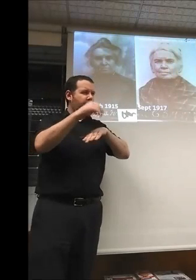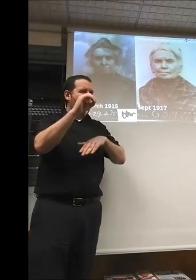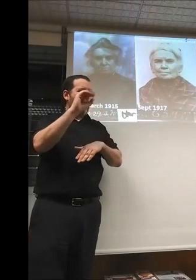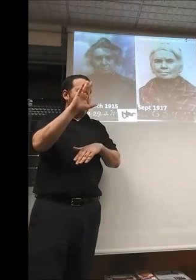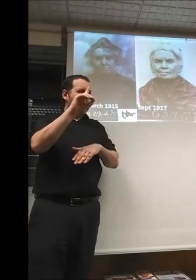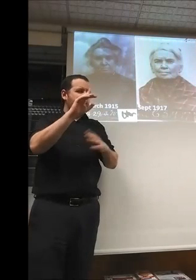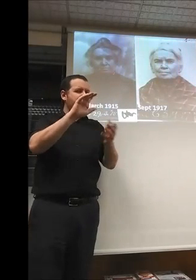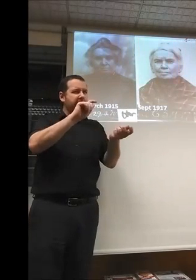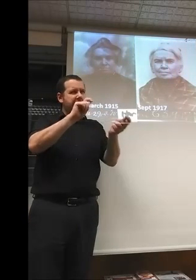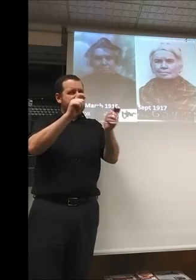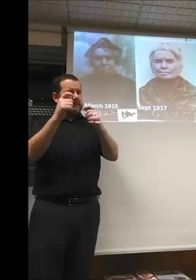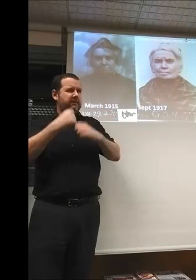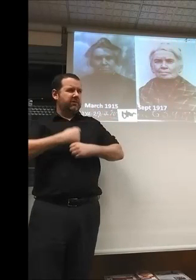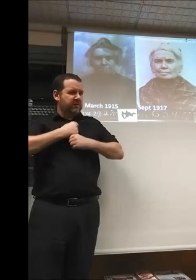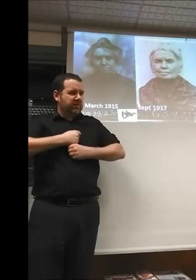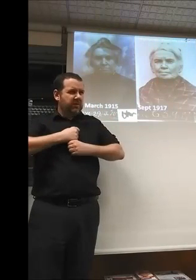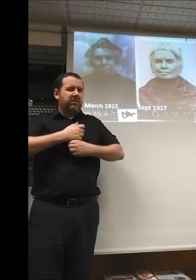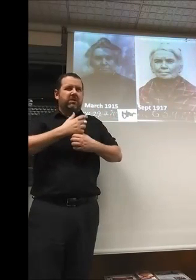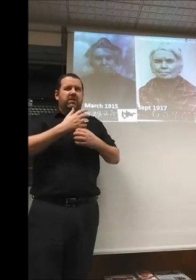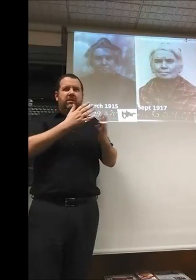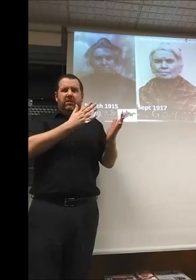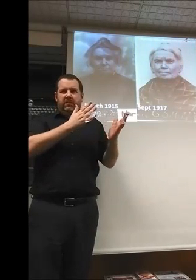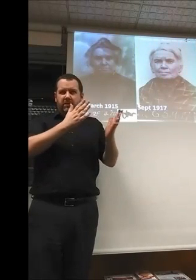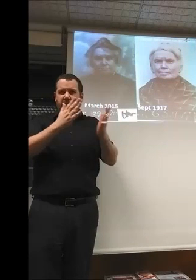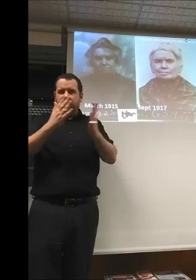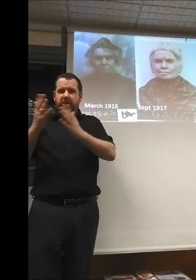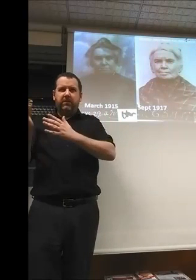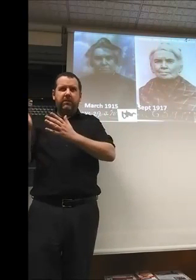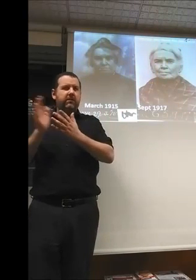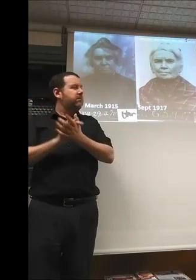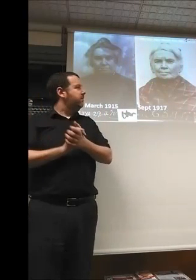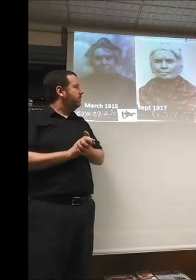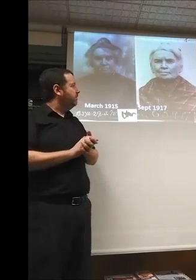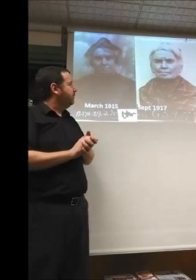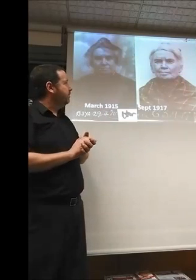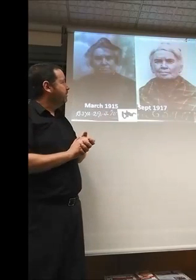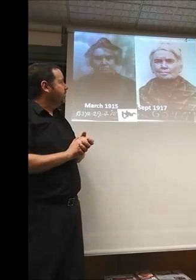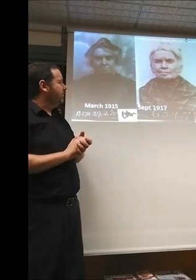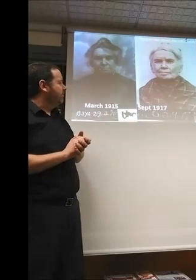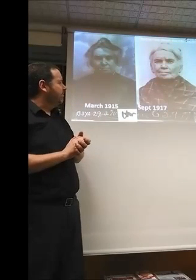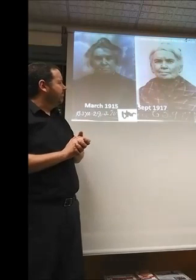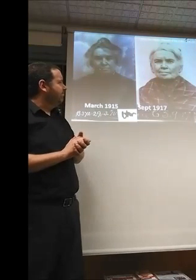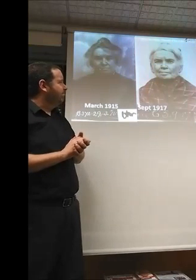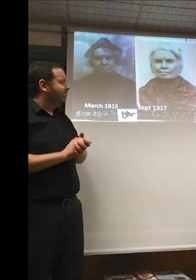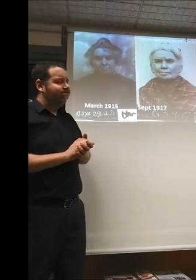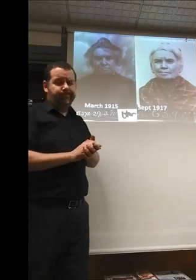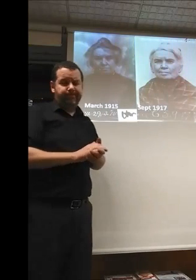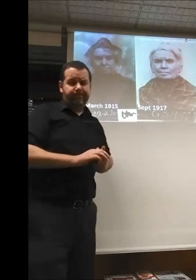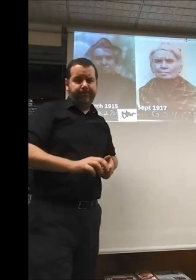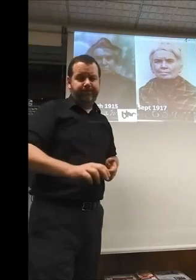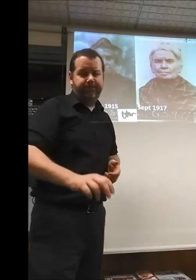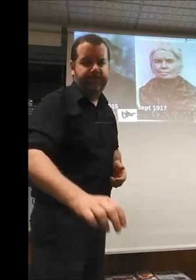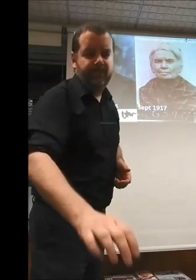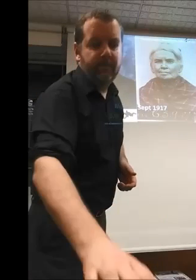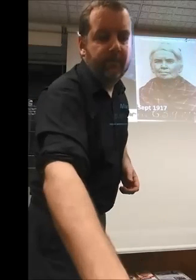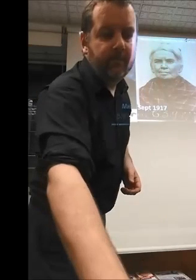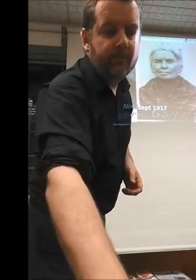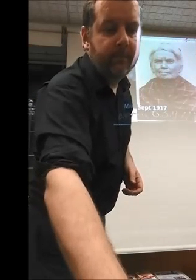time there was a lot of deaf women working the Mater Hospital working as cooks and cleaners, in the mater hospital,..